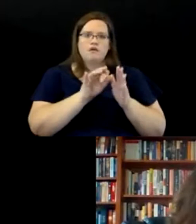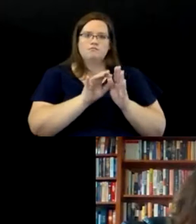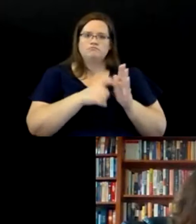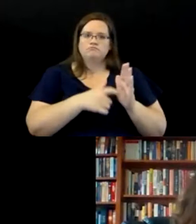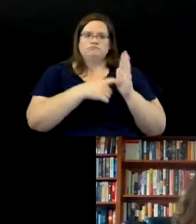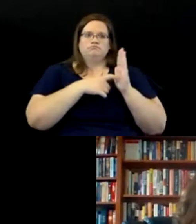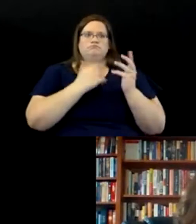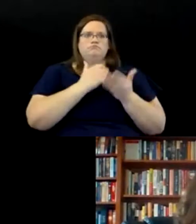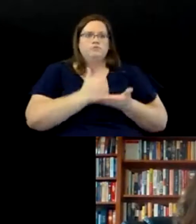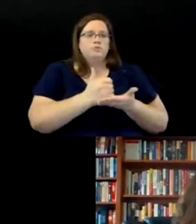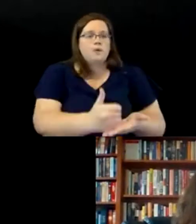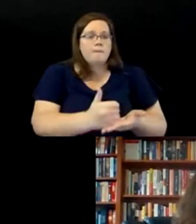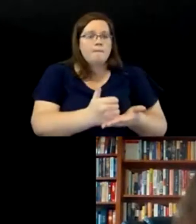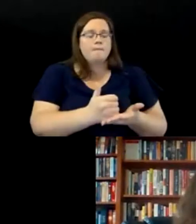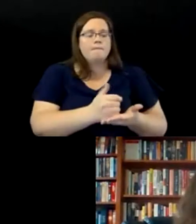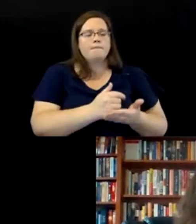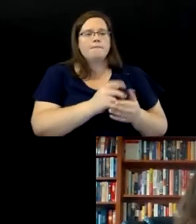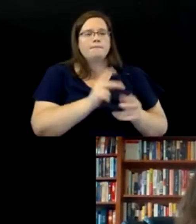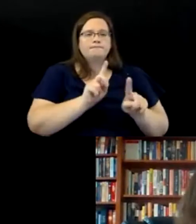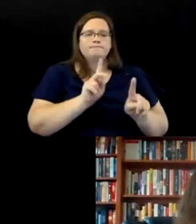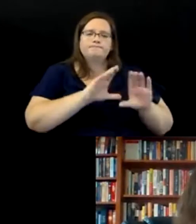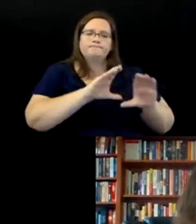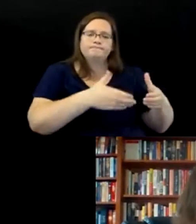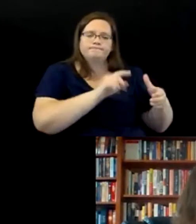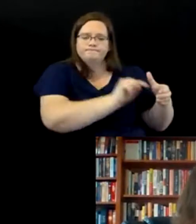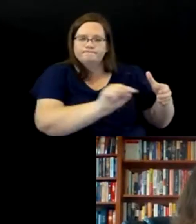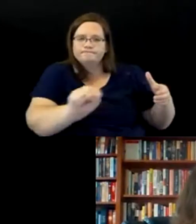in the disability community that have not yet been vaccinated. So I really